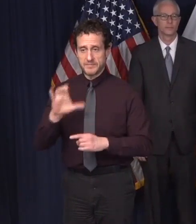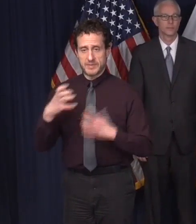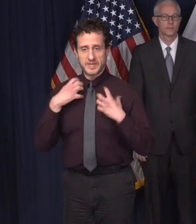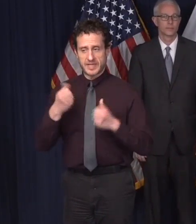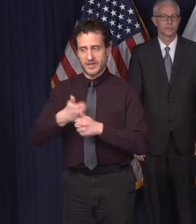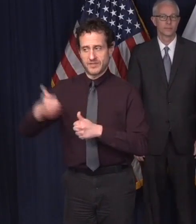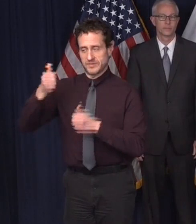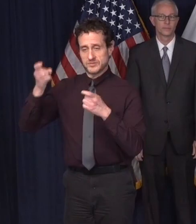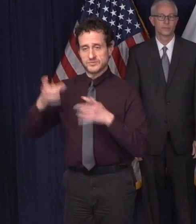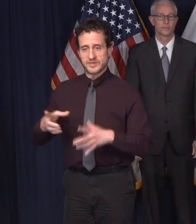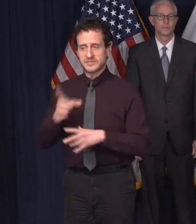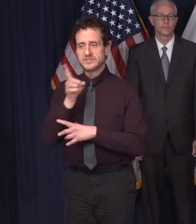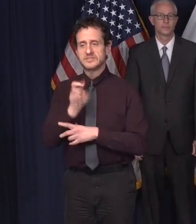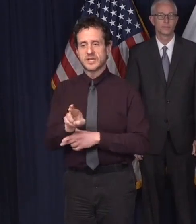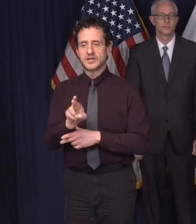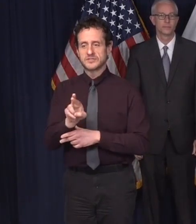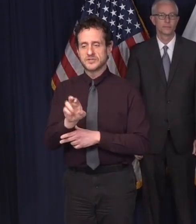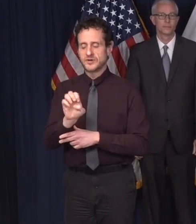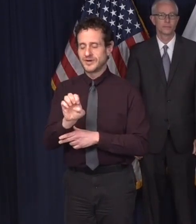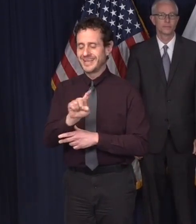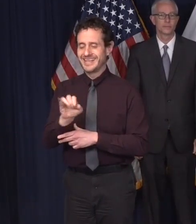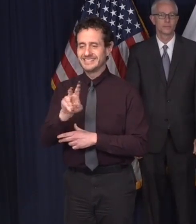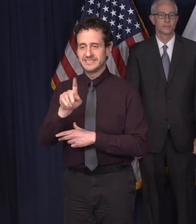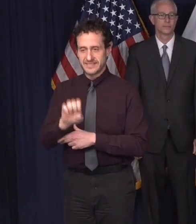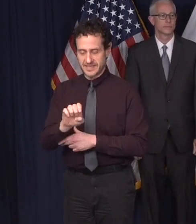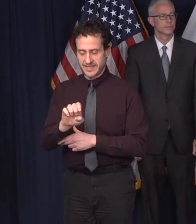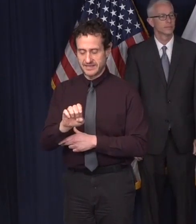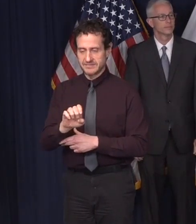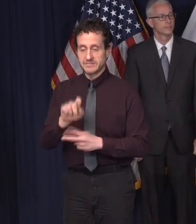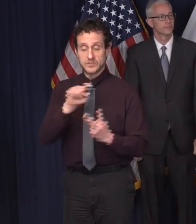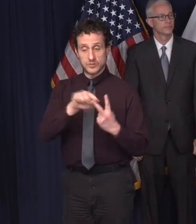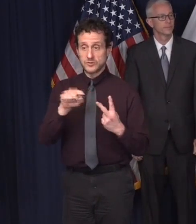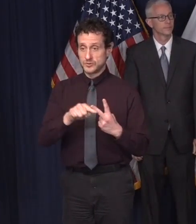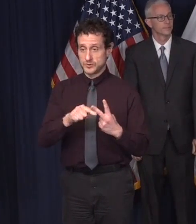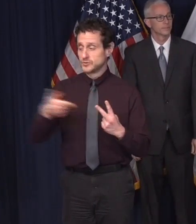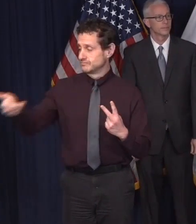THIS IS A SPECIAL REPORT. GOVERNOR PRITZKER GIVING HIS